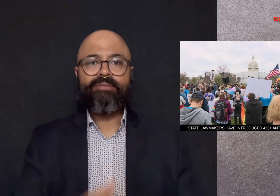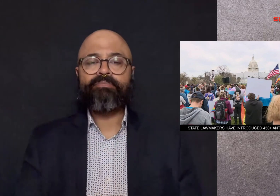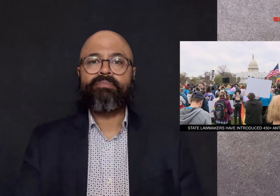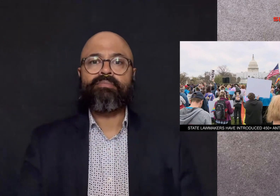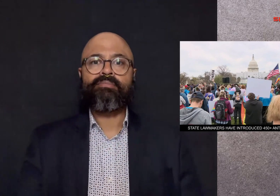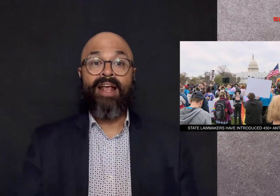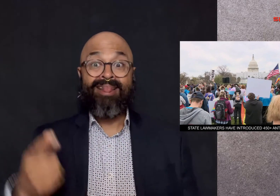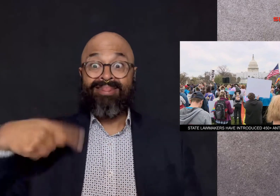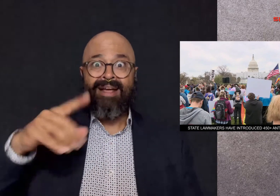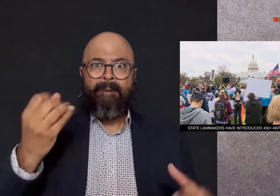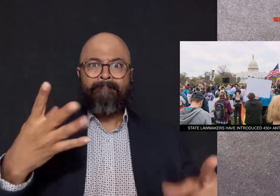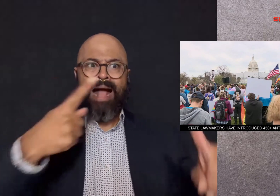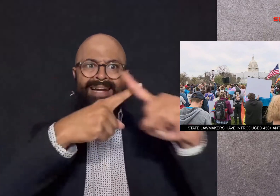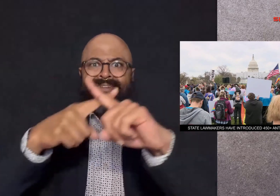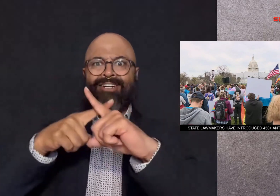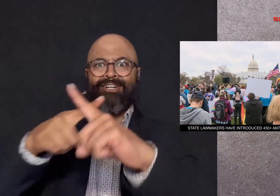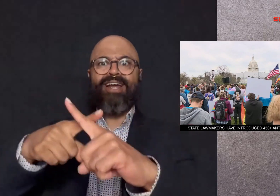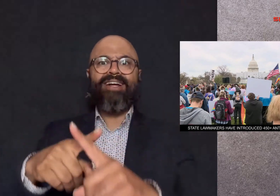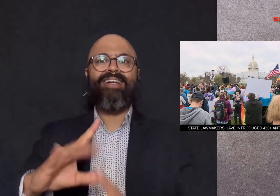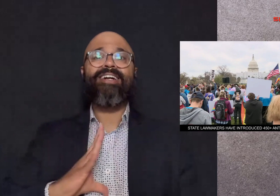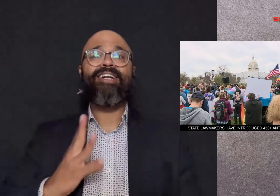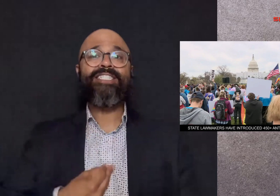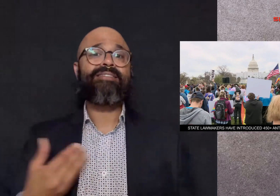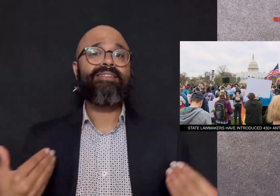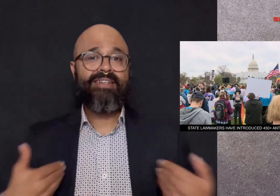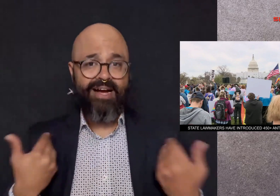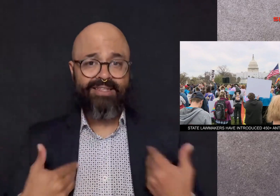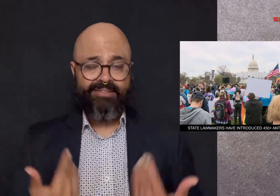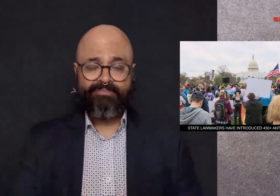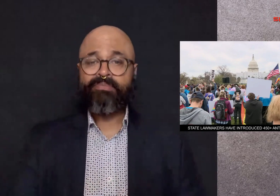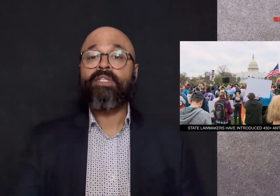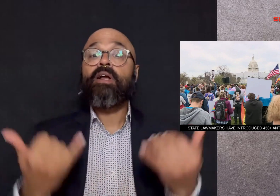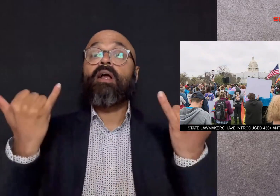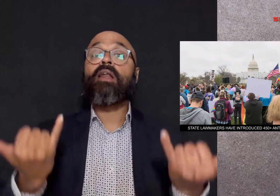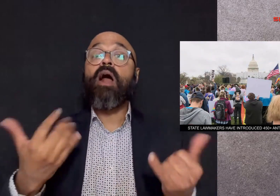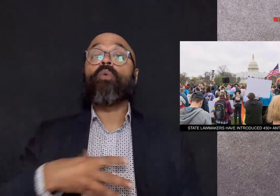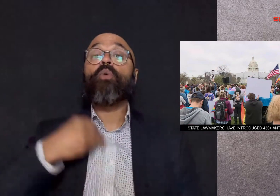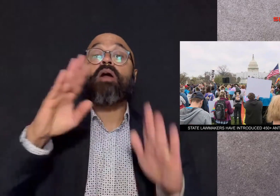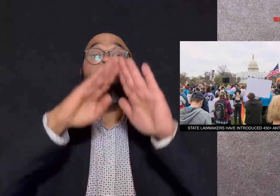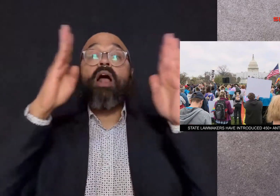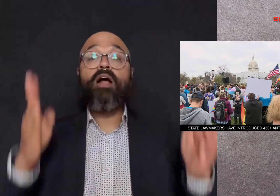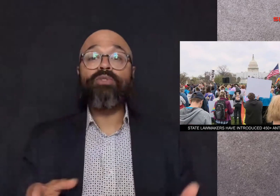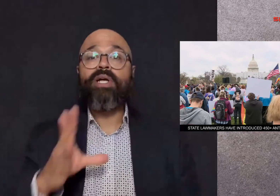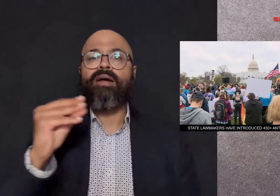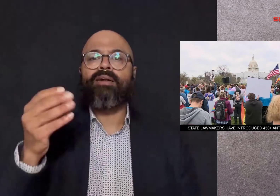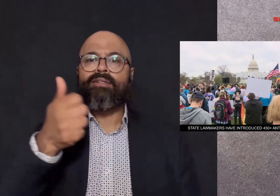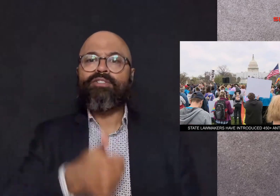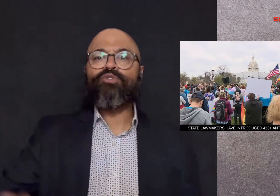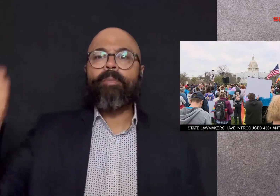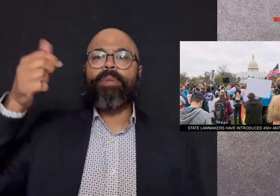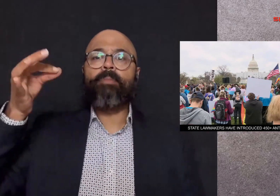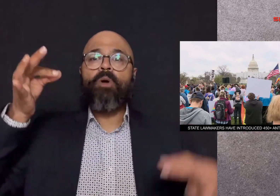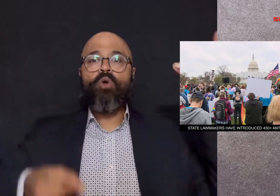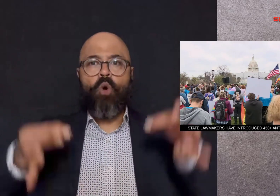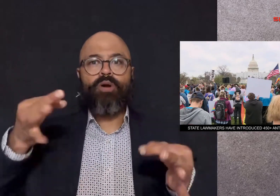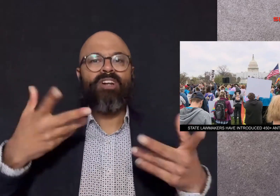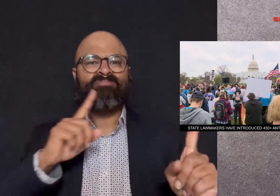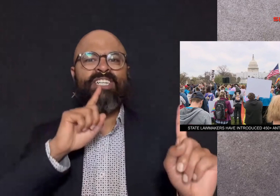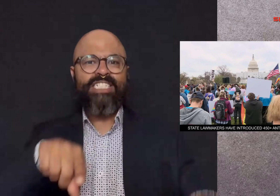this year many target transgender youth now the White House and Supreme Court are responding